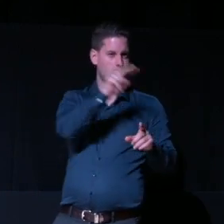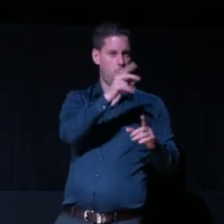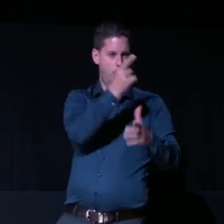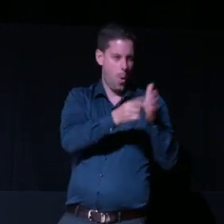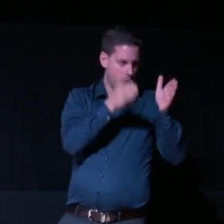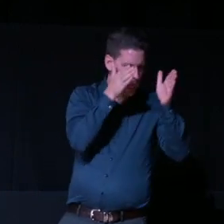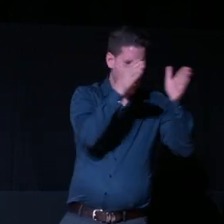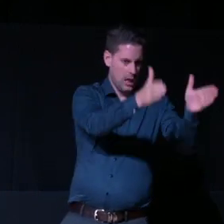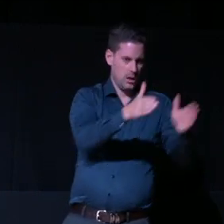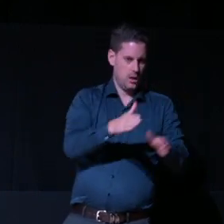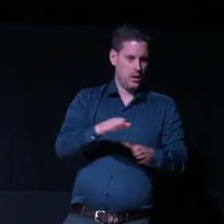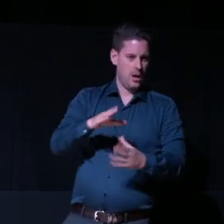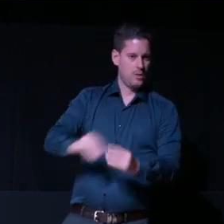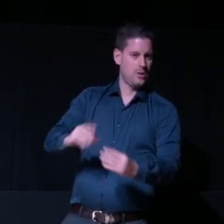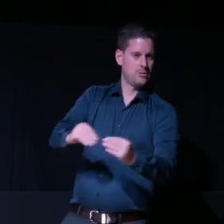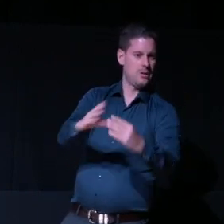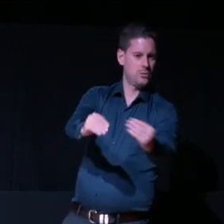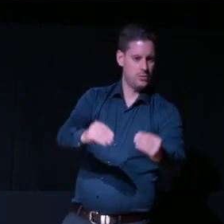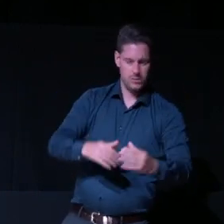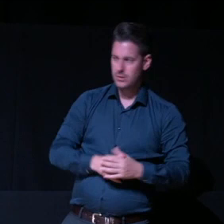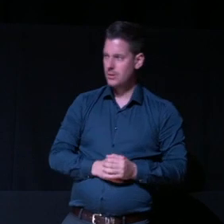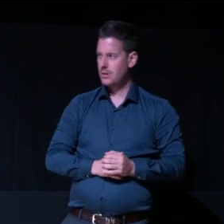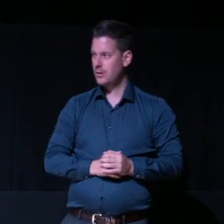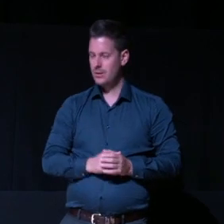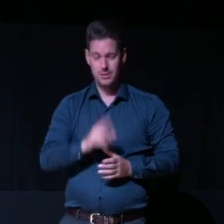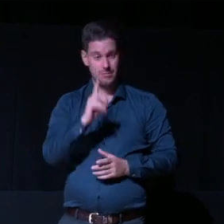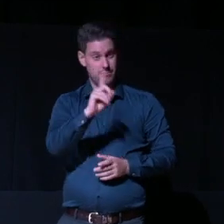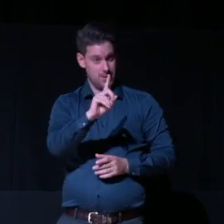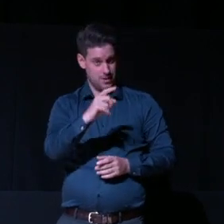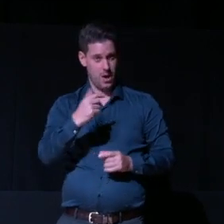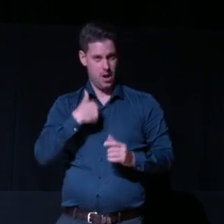But actually, I attended a festival